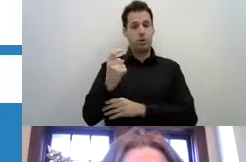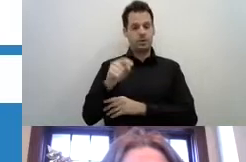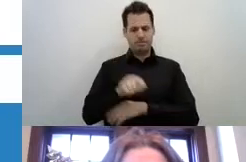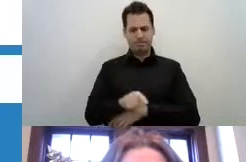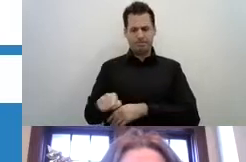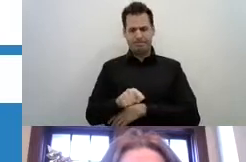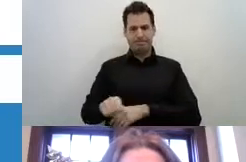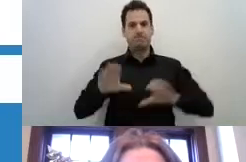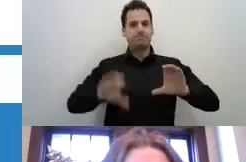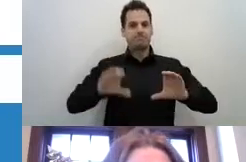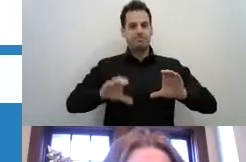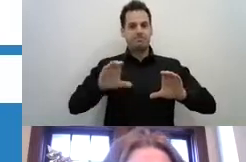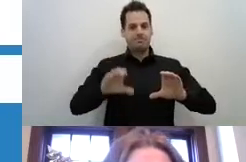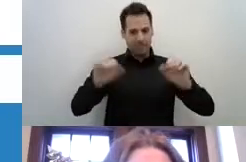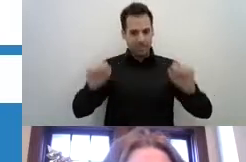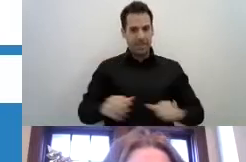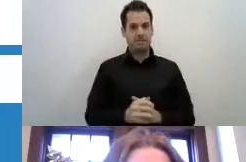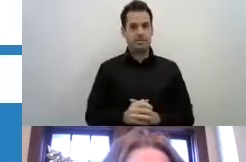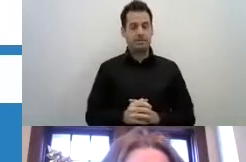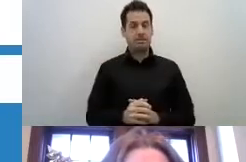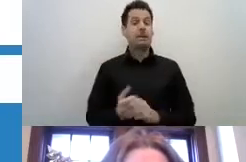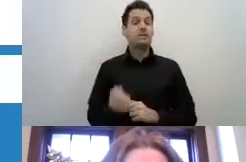and uh we'll get to your questions near the end of the webinar